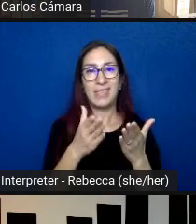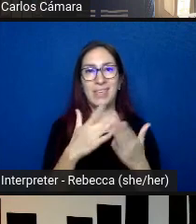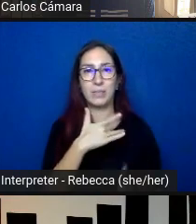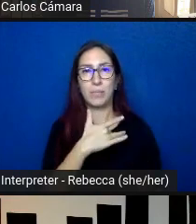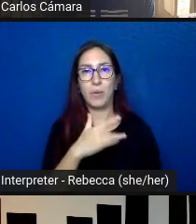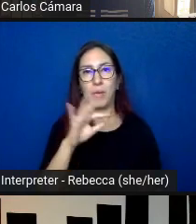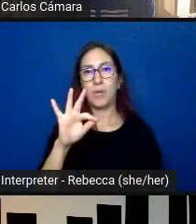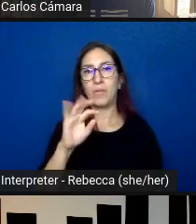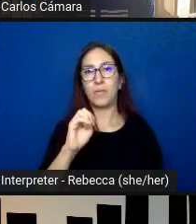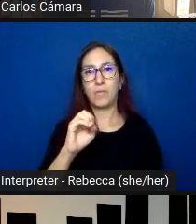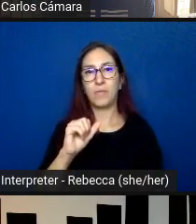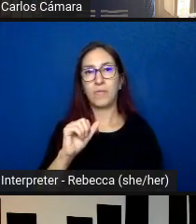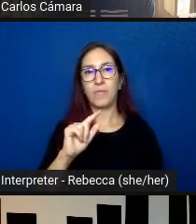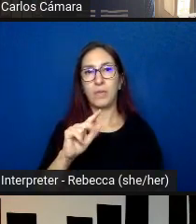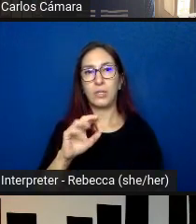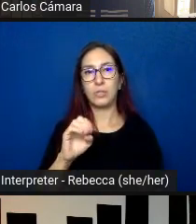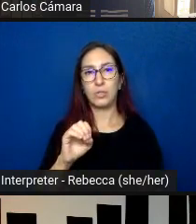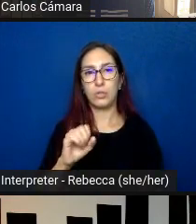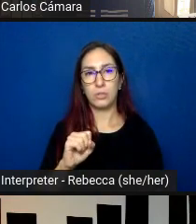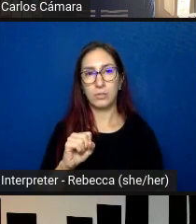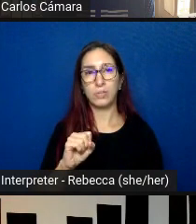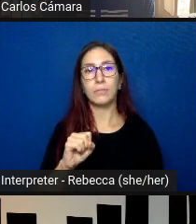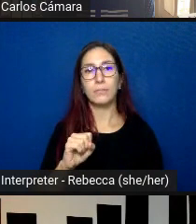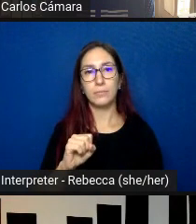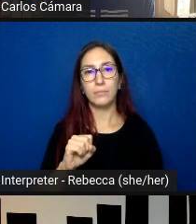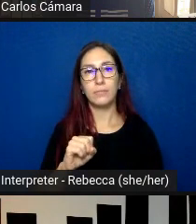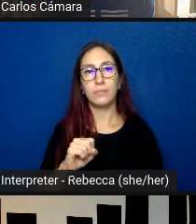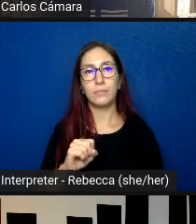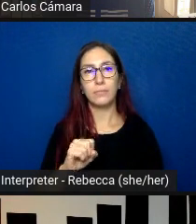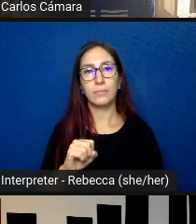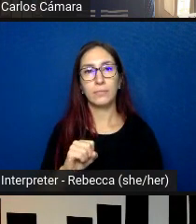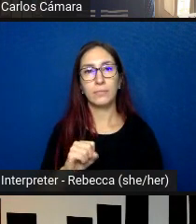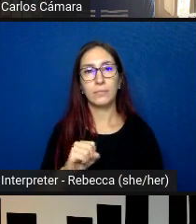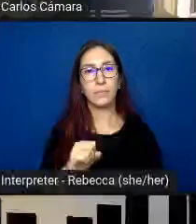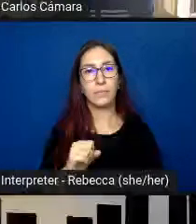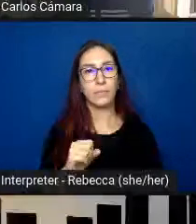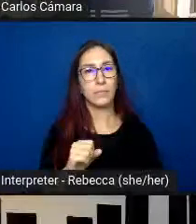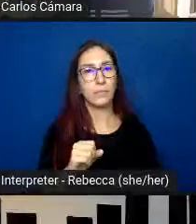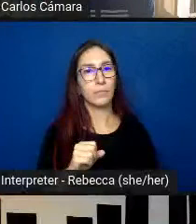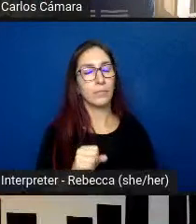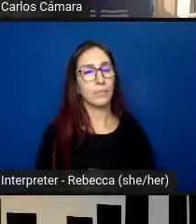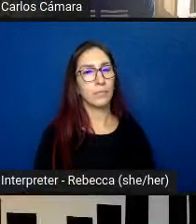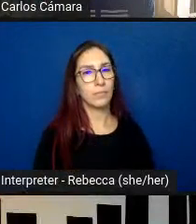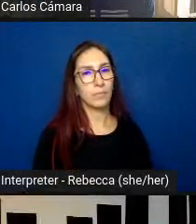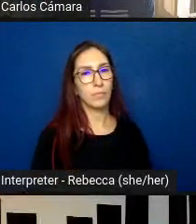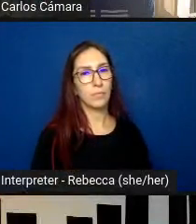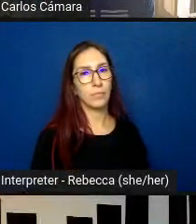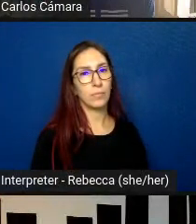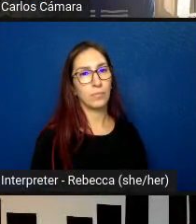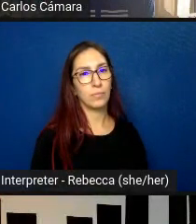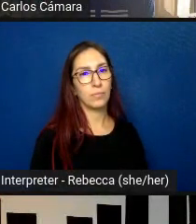I don't know if he added them to the project, but actually,